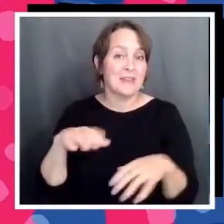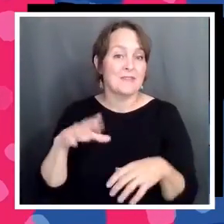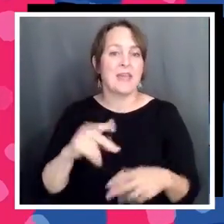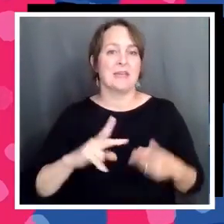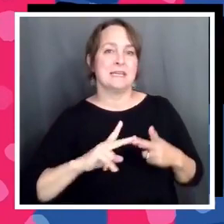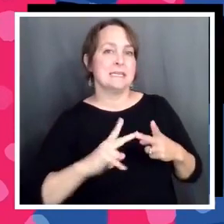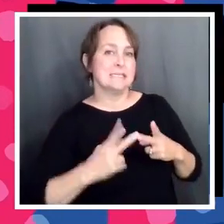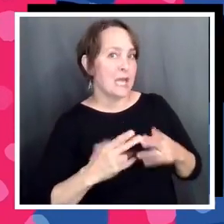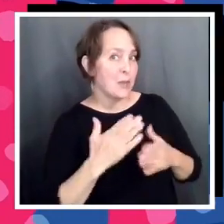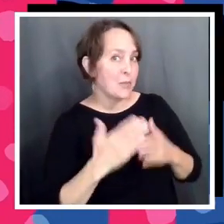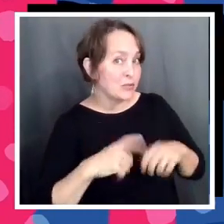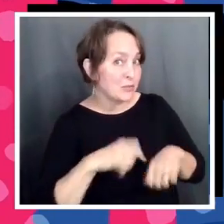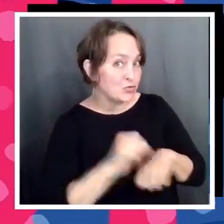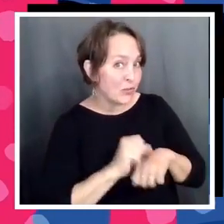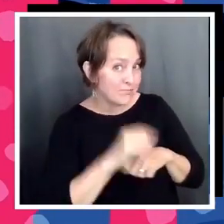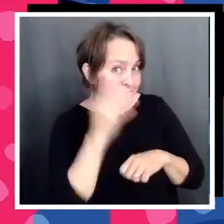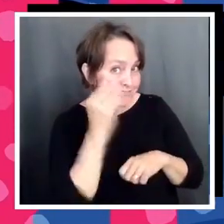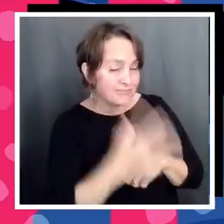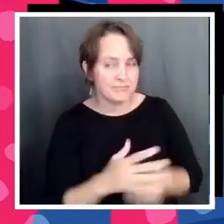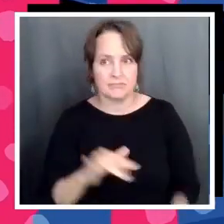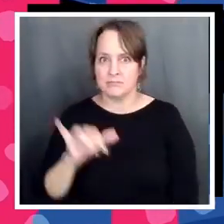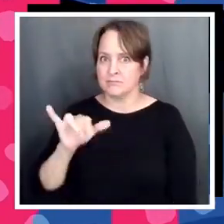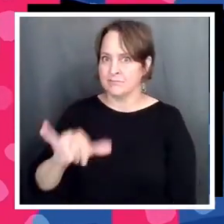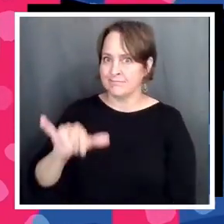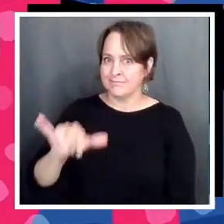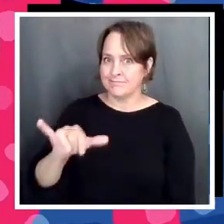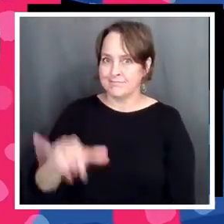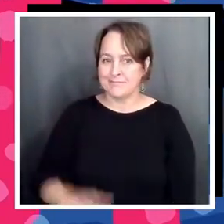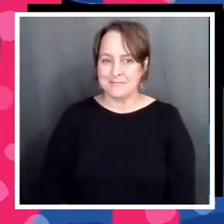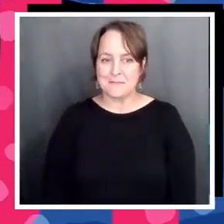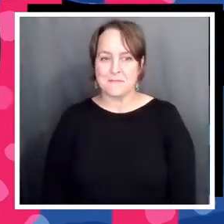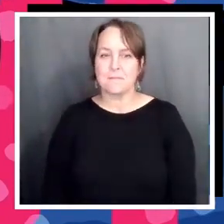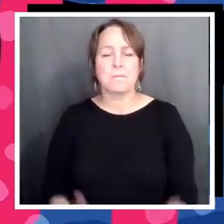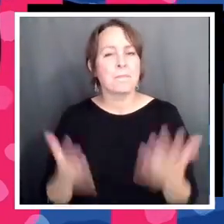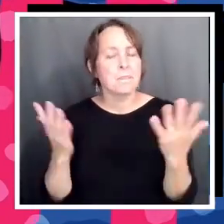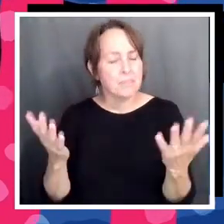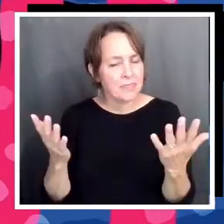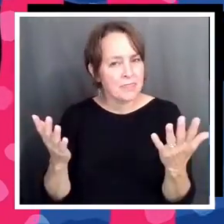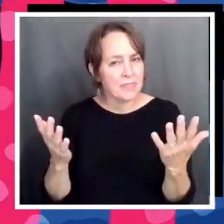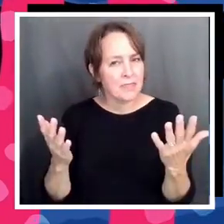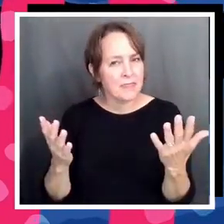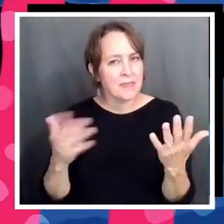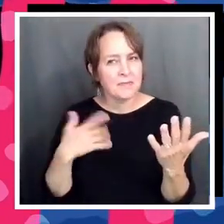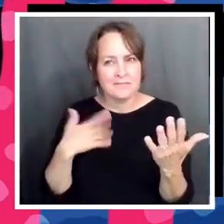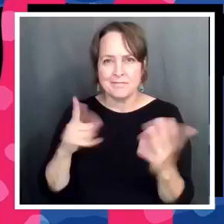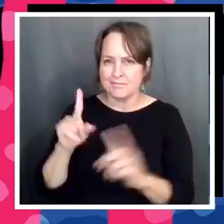THAT IS AMAZING.